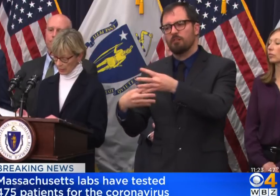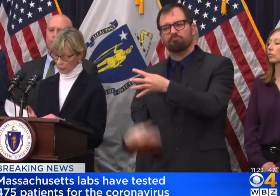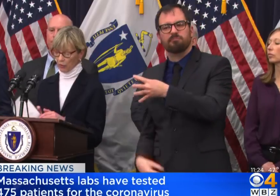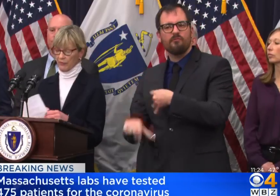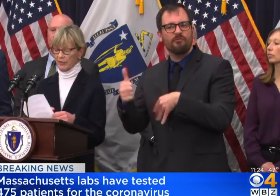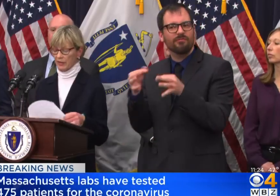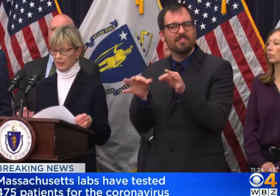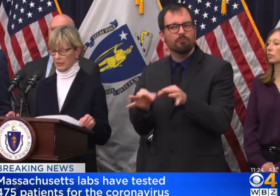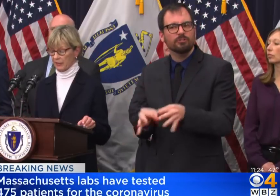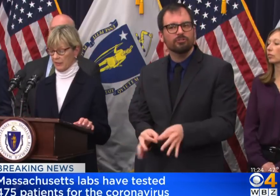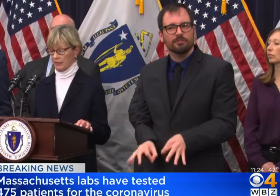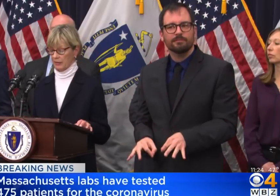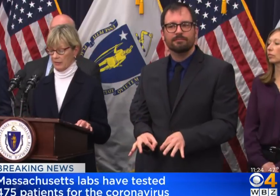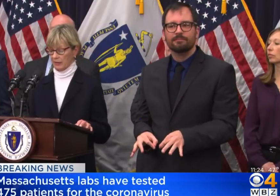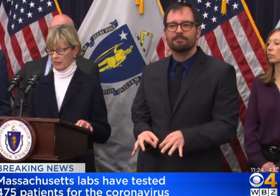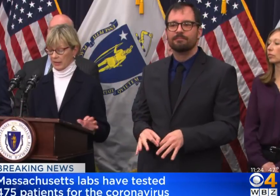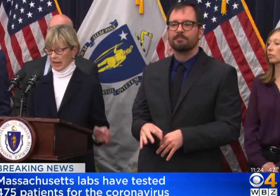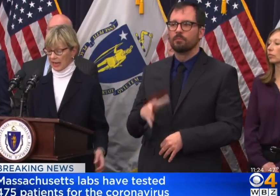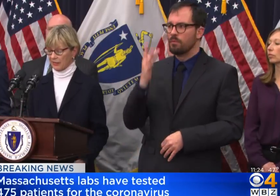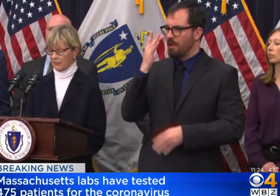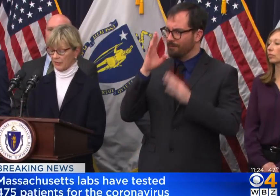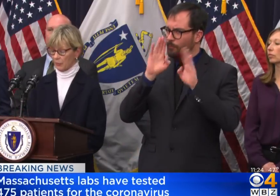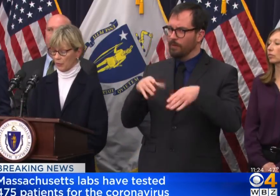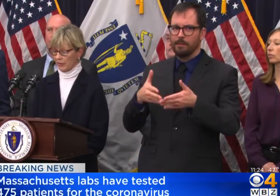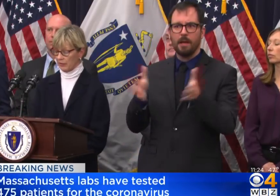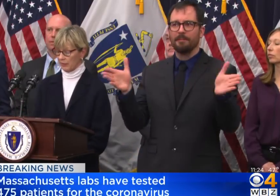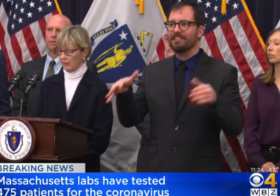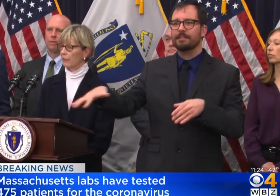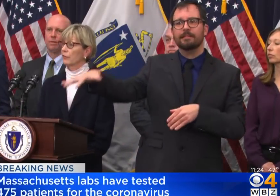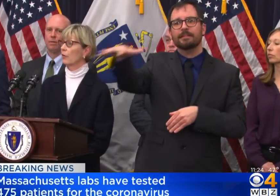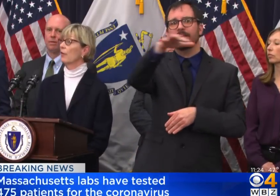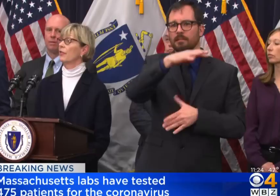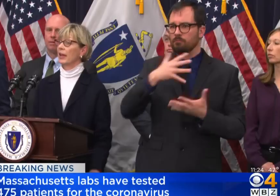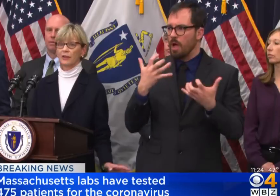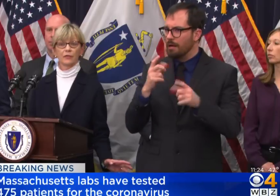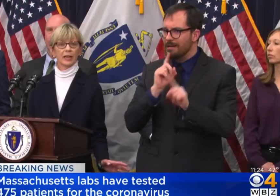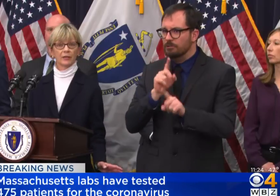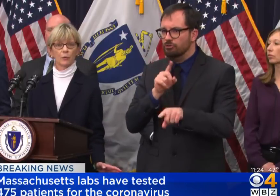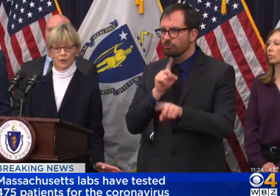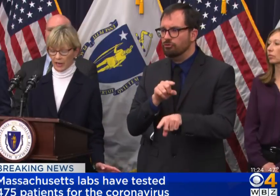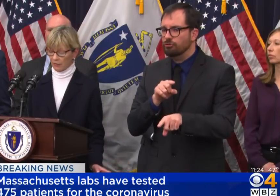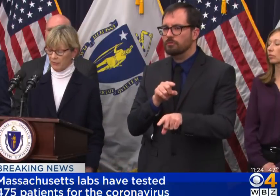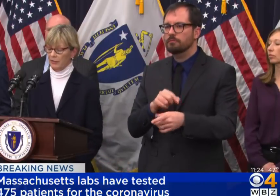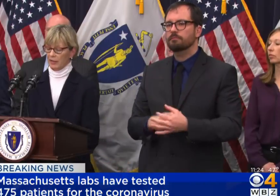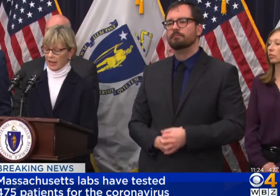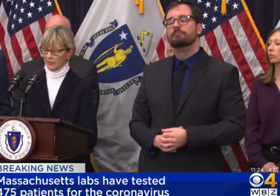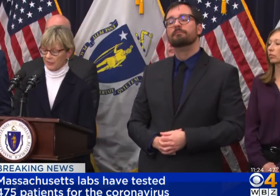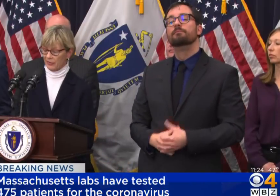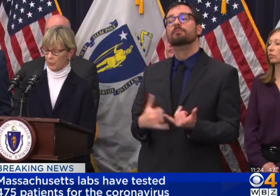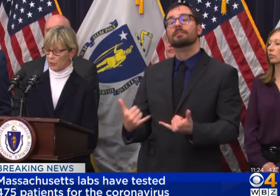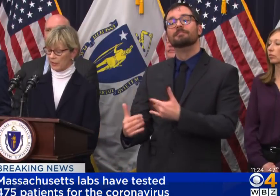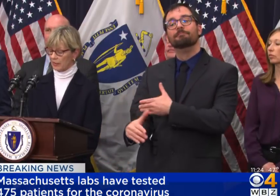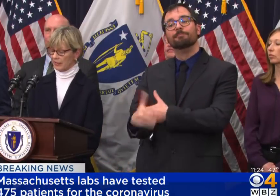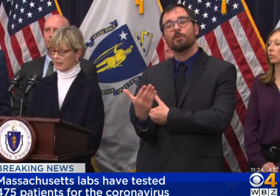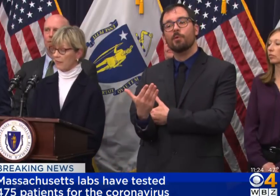AND RUNNING IN ENGLISH, SPANISH AND AVAILABLE IN MANY OTHER LANGUAGES TO HELP ANSWER THE PUBLIC'S QUESTIONS ABOUT